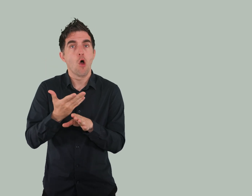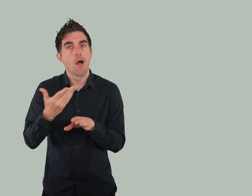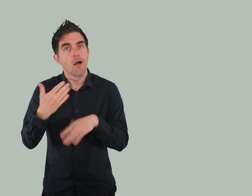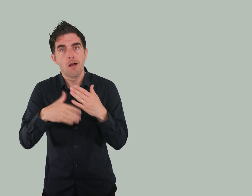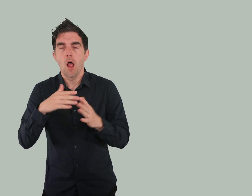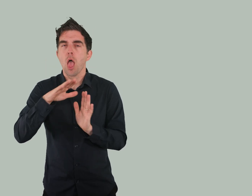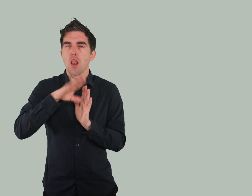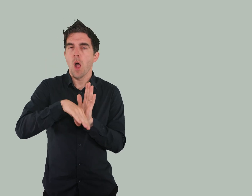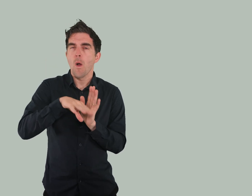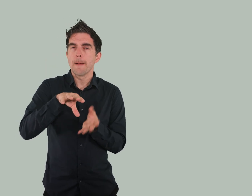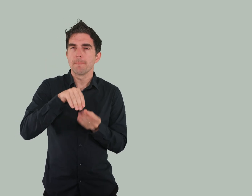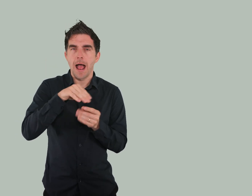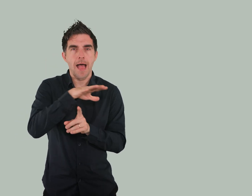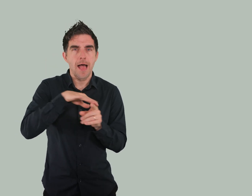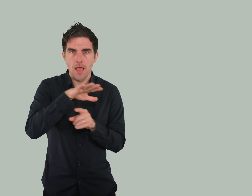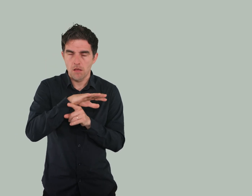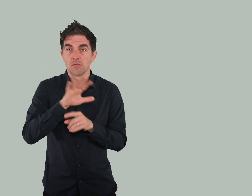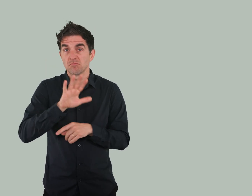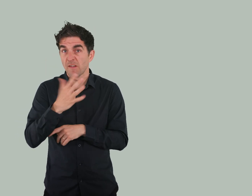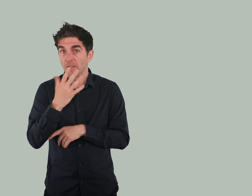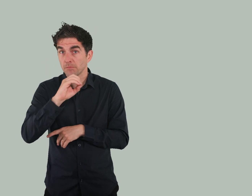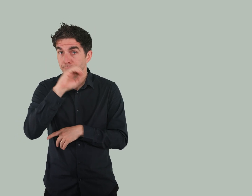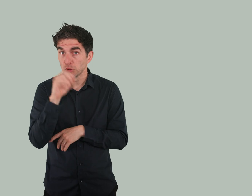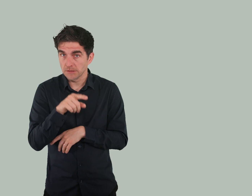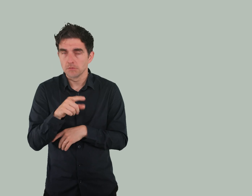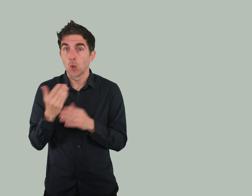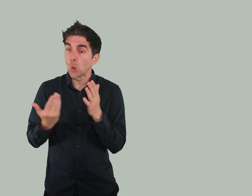in working hours in low-paid sectors, of around 5 per cent.